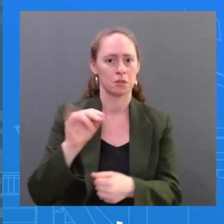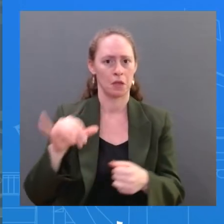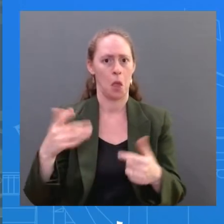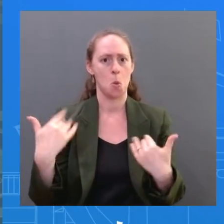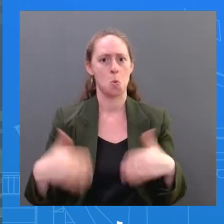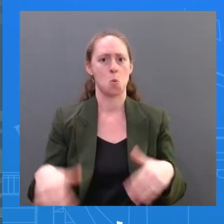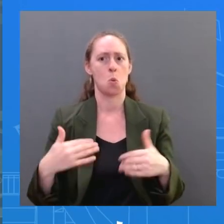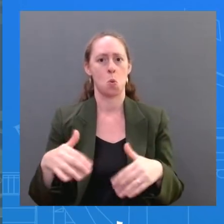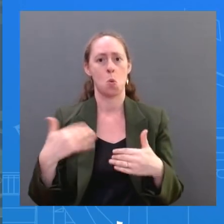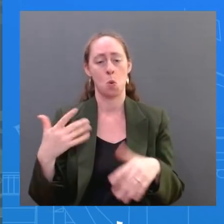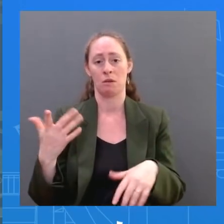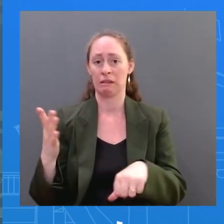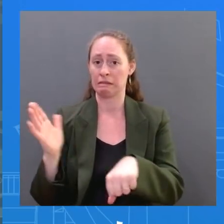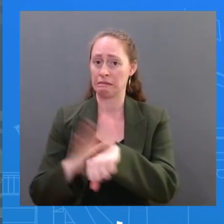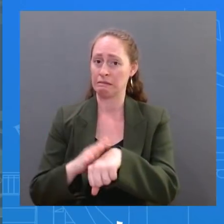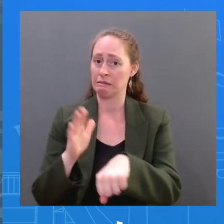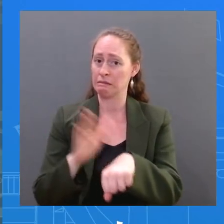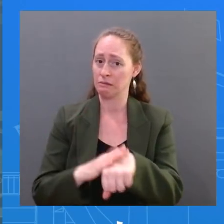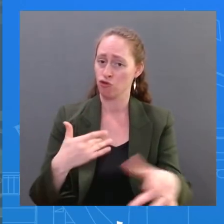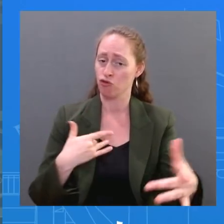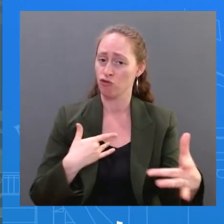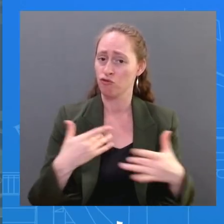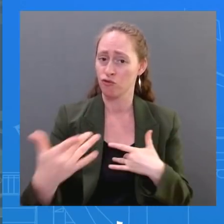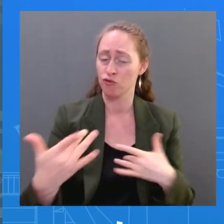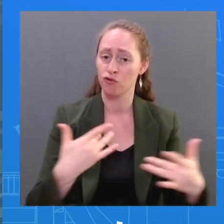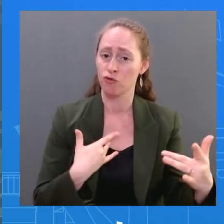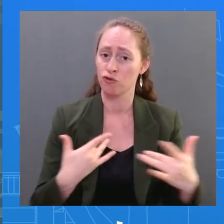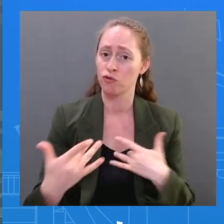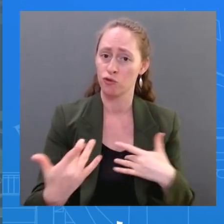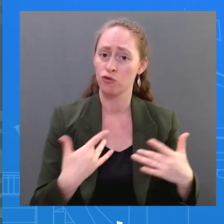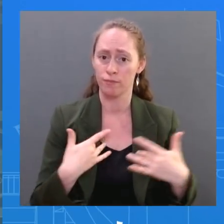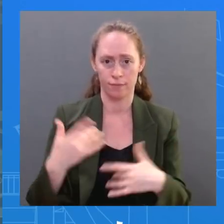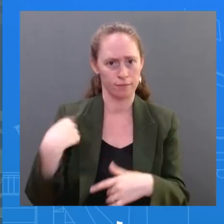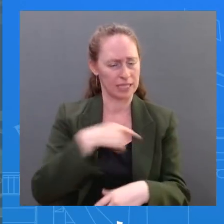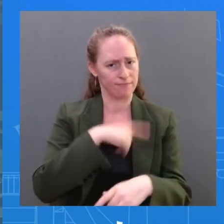that he took on the day that the decision was made on Dobbs,